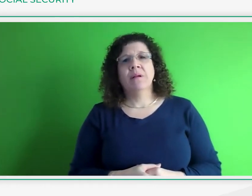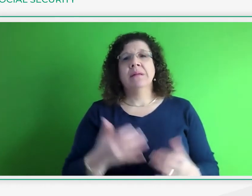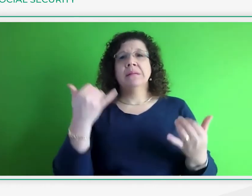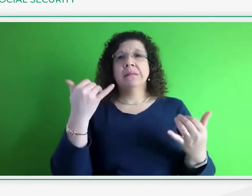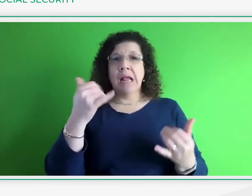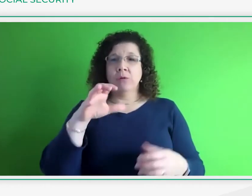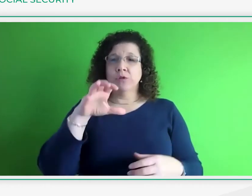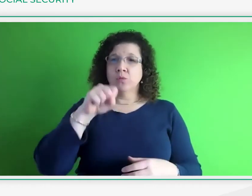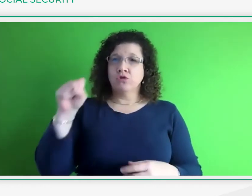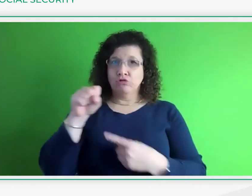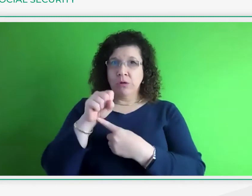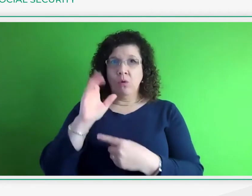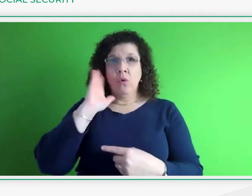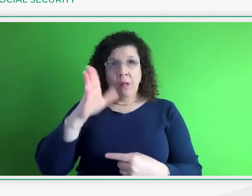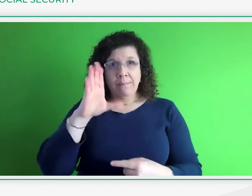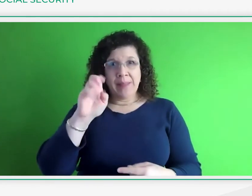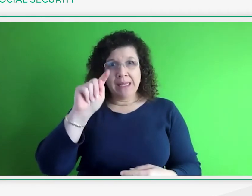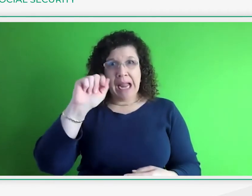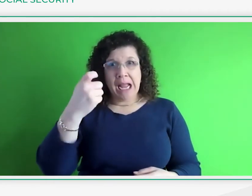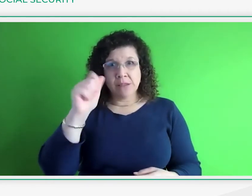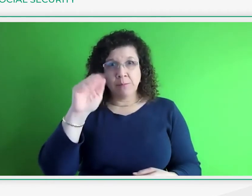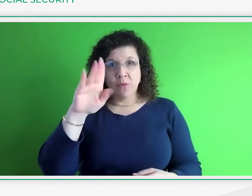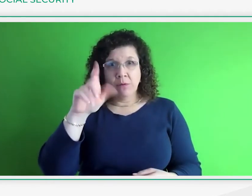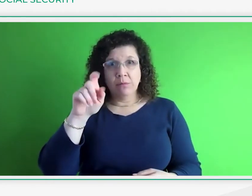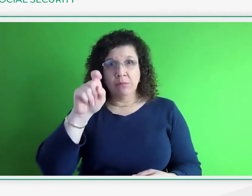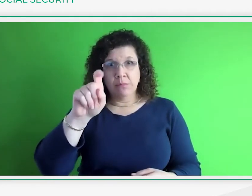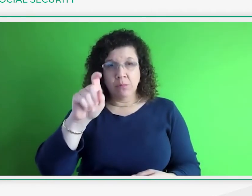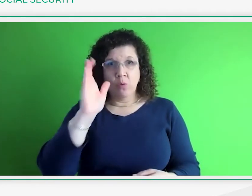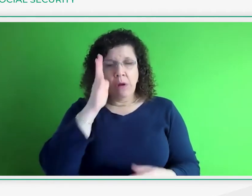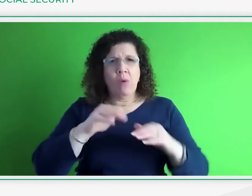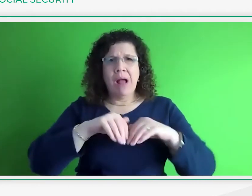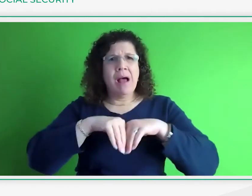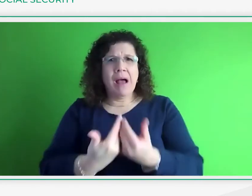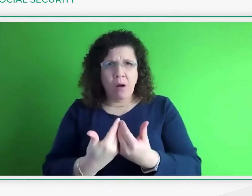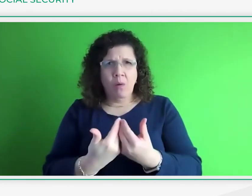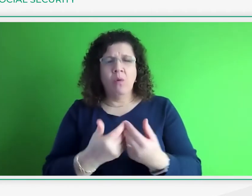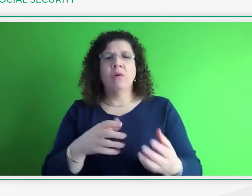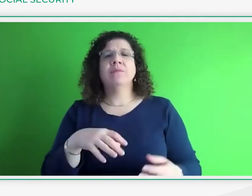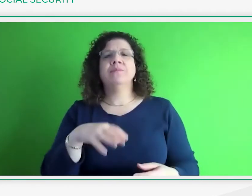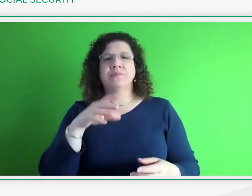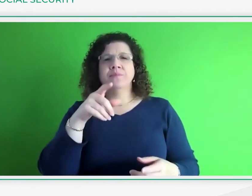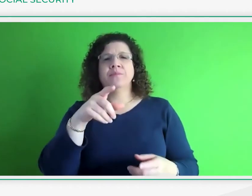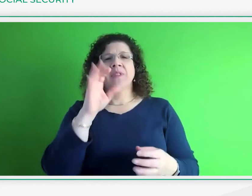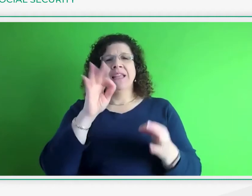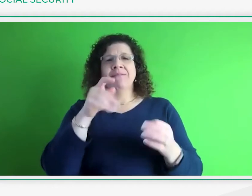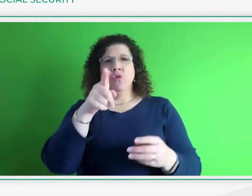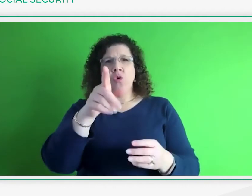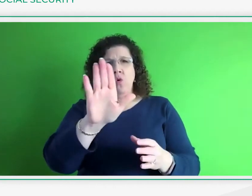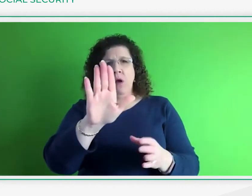Now, Social Security, will it be taxable? There are a lot of questions people have. And how will it be taxed?